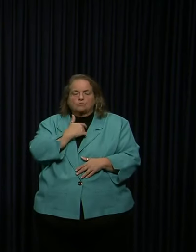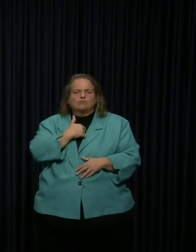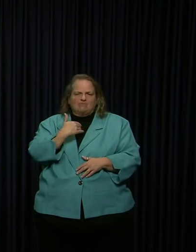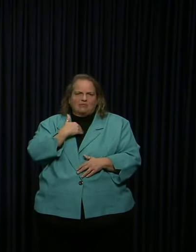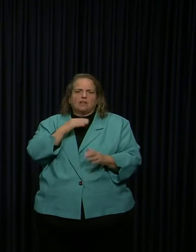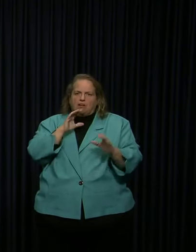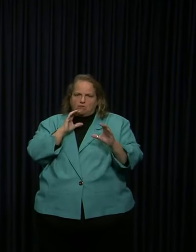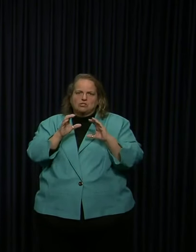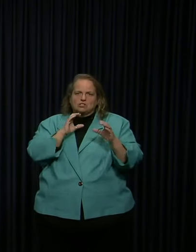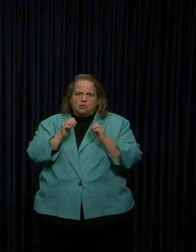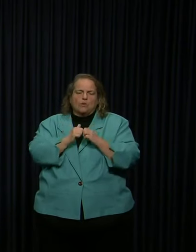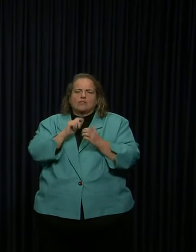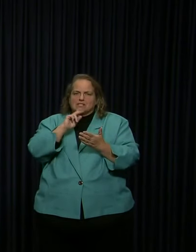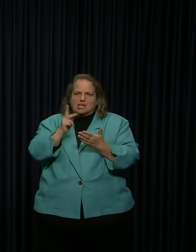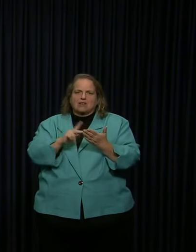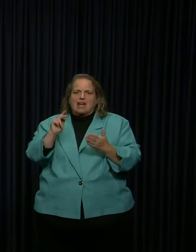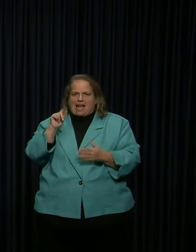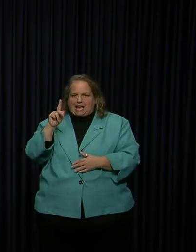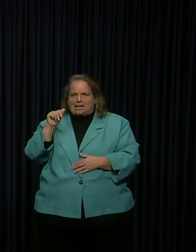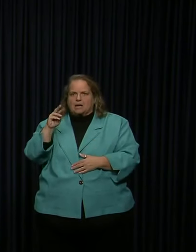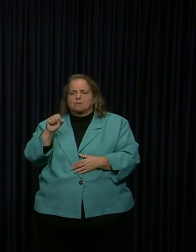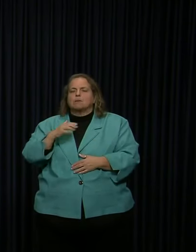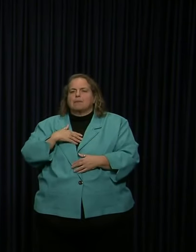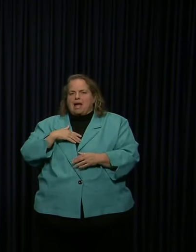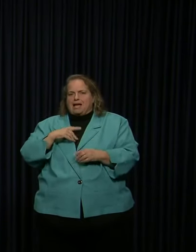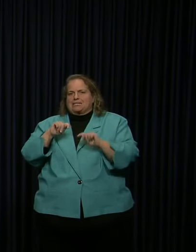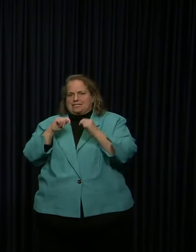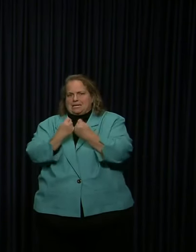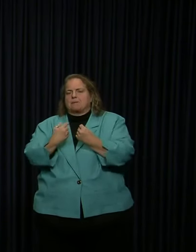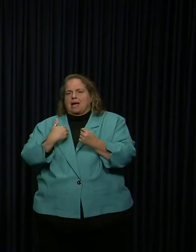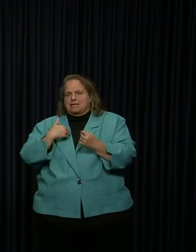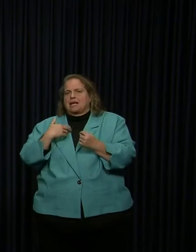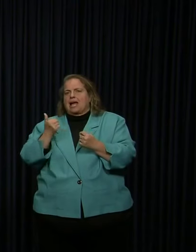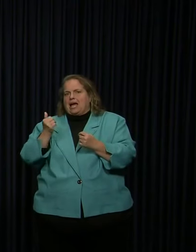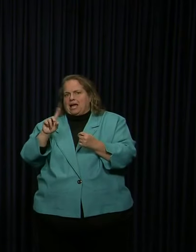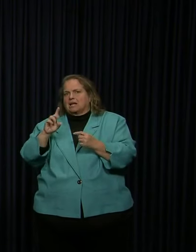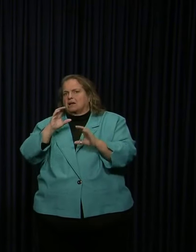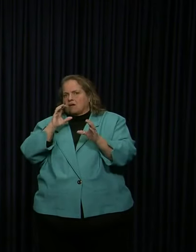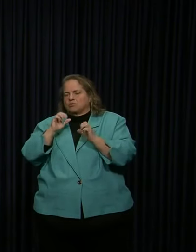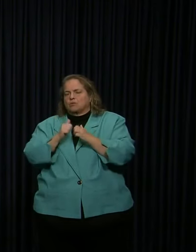WANT TO MAKE SHULTE SURE THAT OUR TYPICAL POLL WORKERS ARE NOT